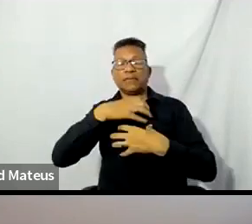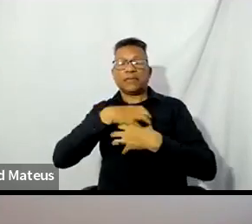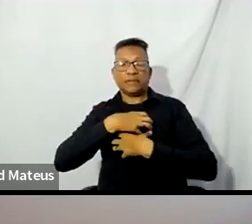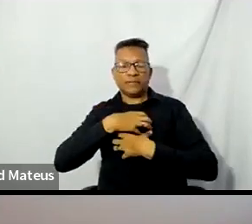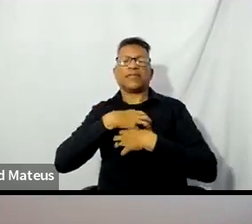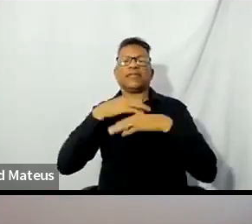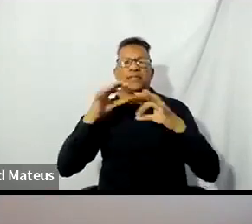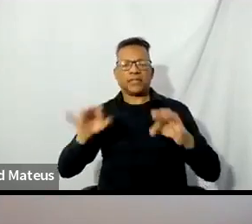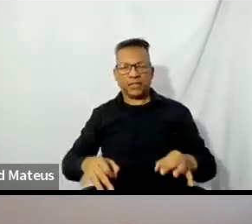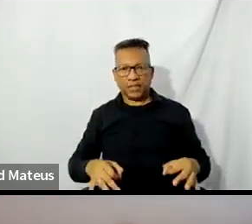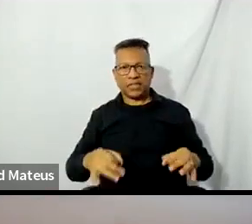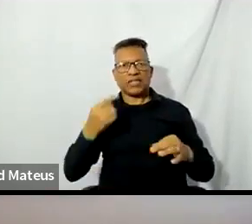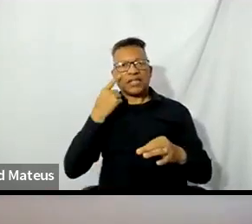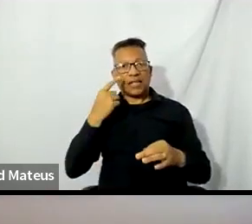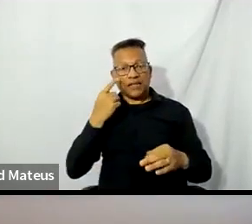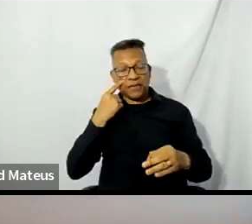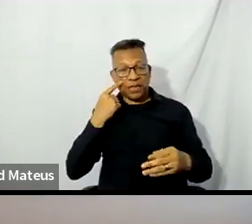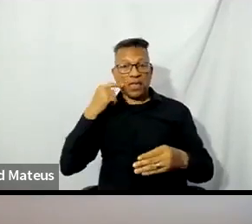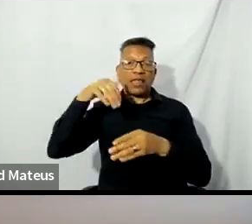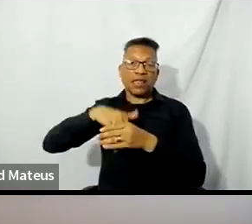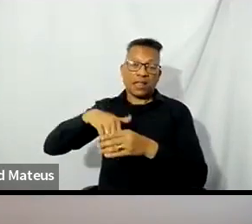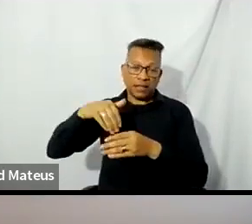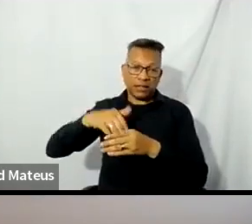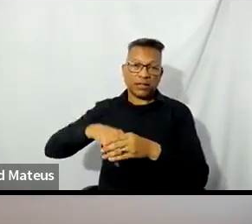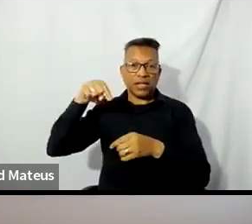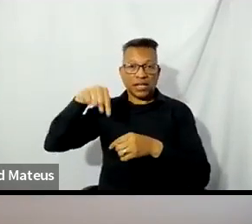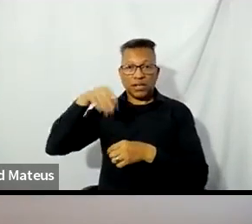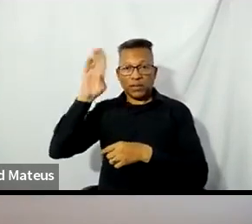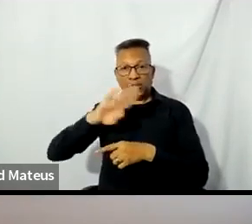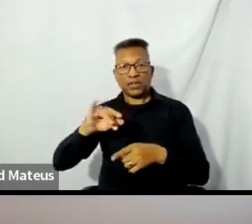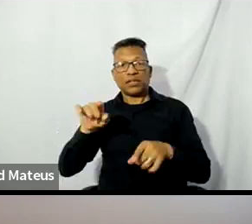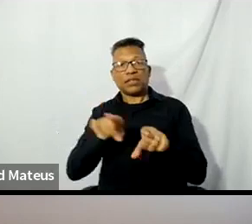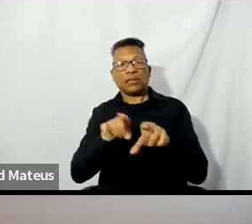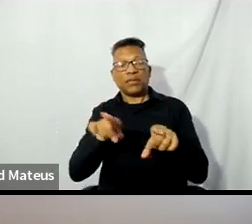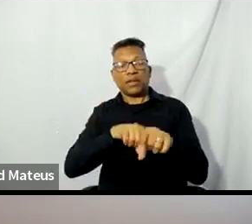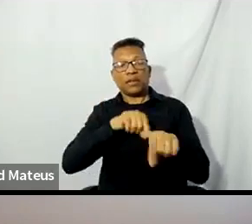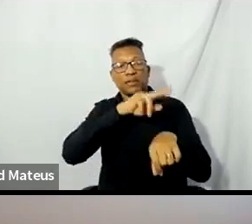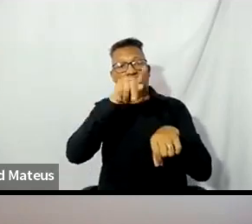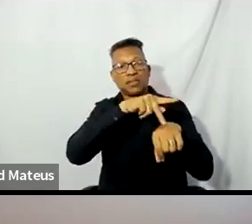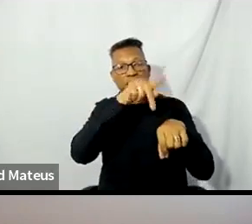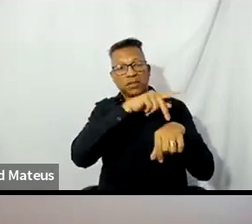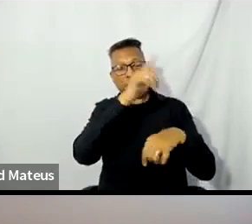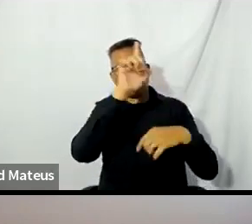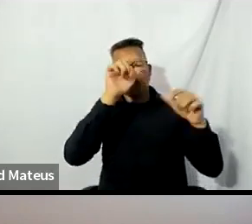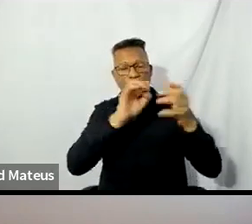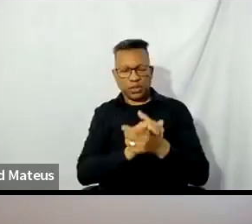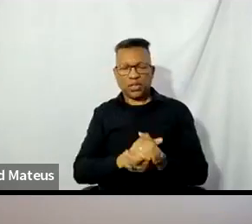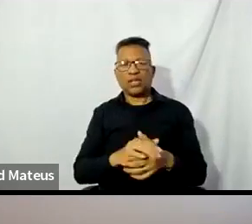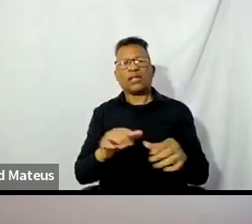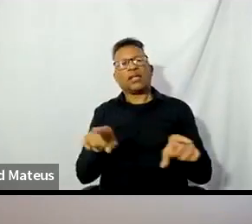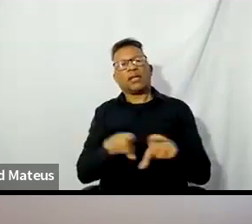Yashrook question Yasha